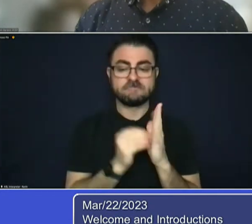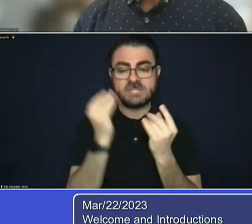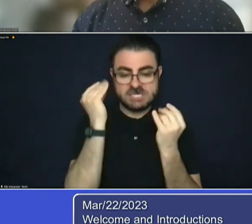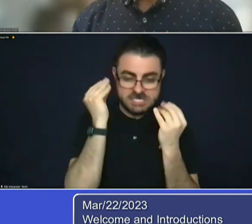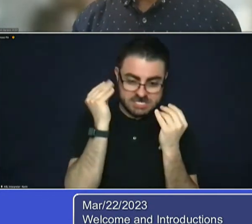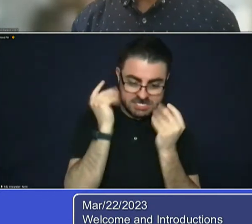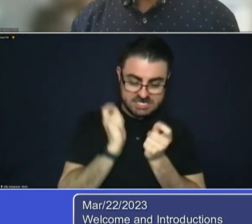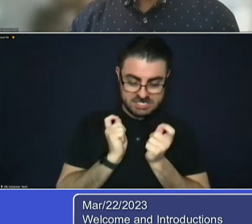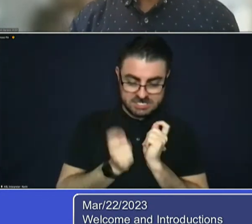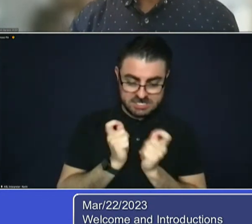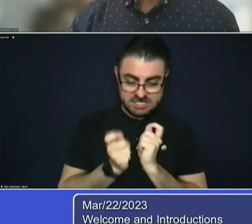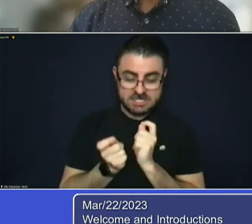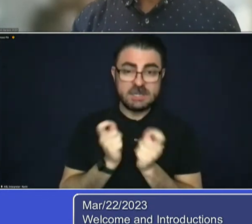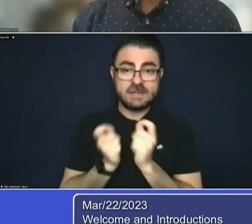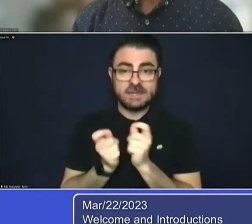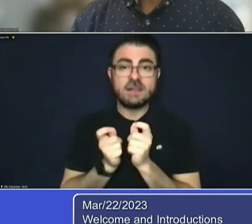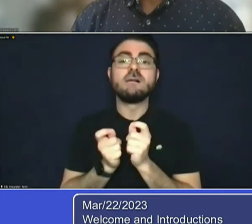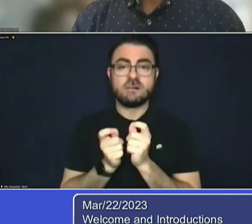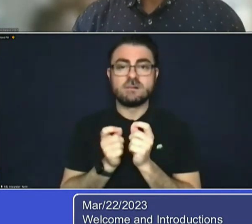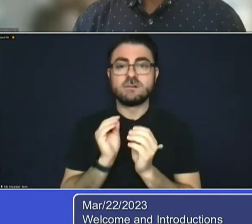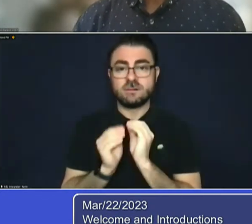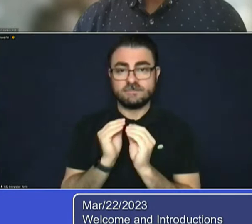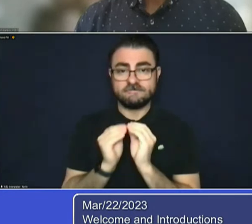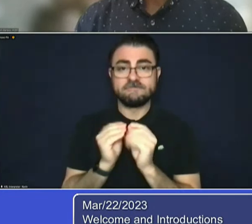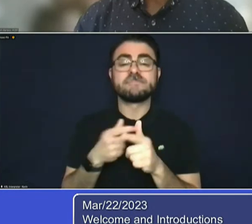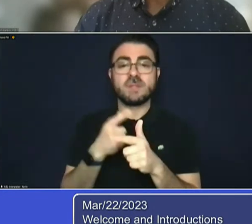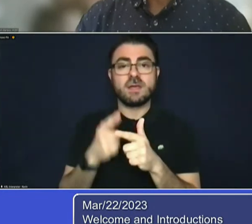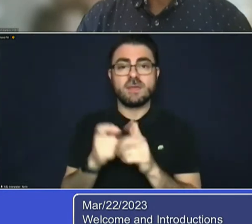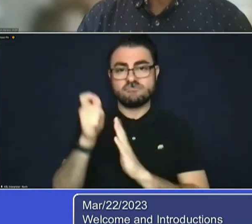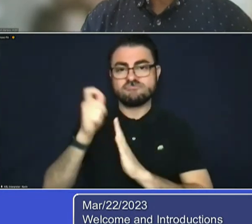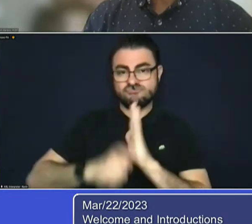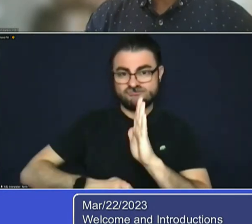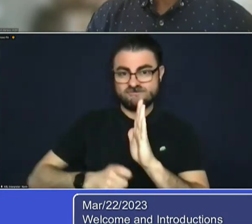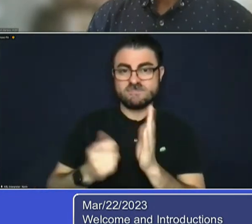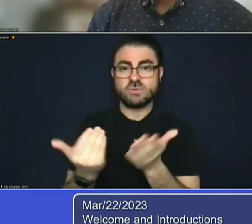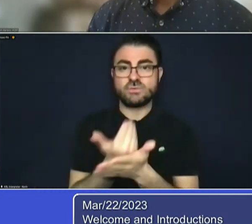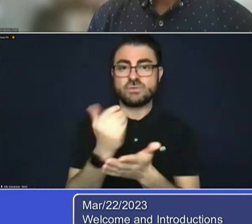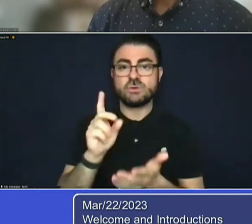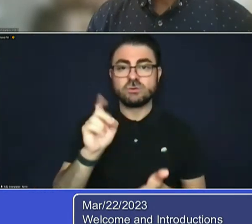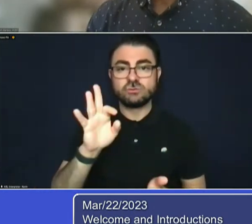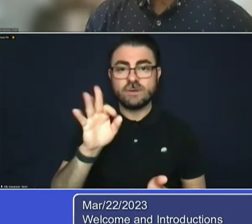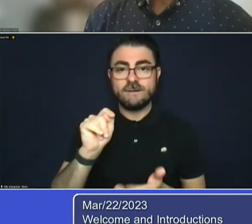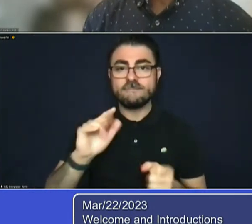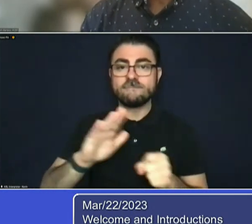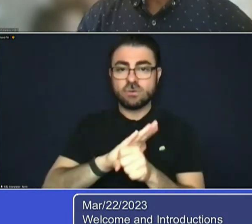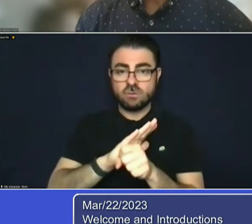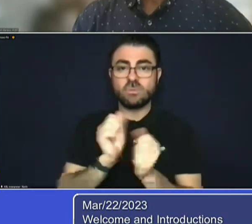TAKE THE INPUT WE RECEIVE OVER THE NEXT COUPLE WEEKS,